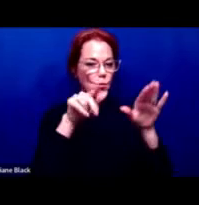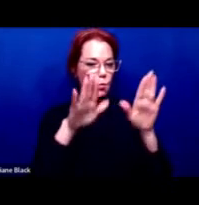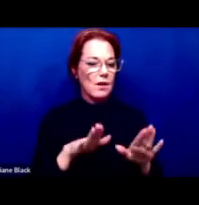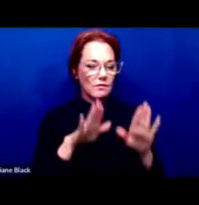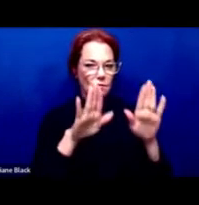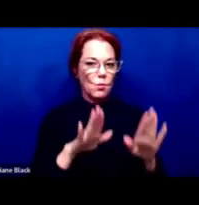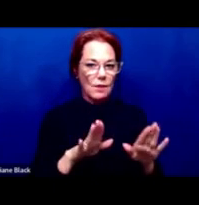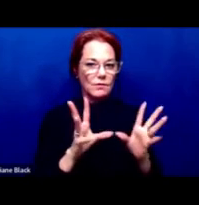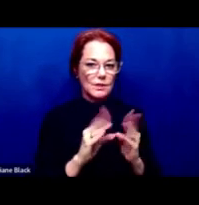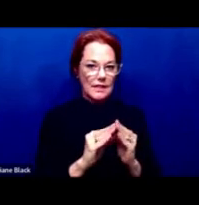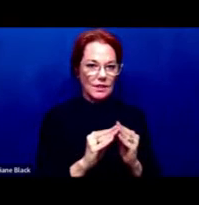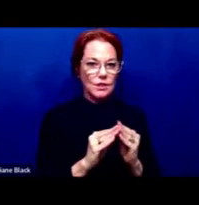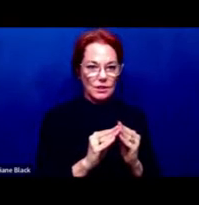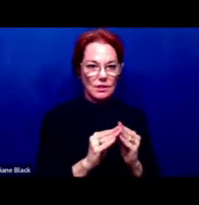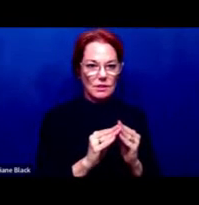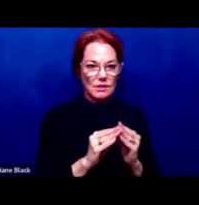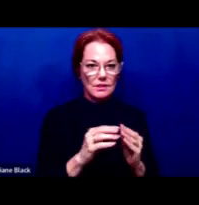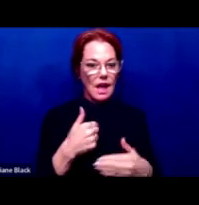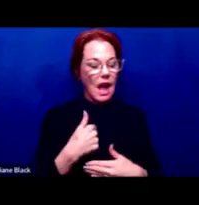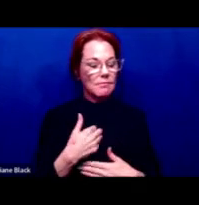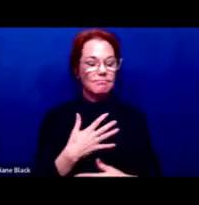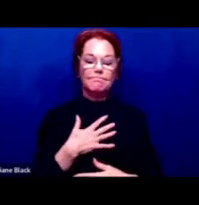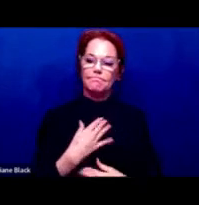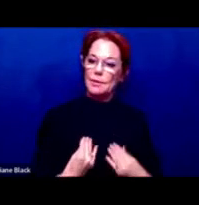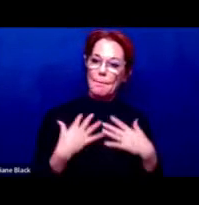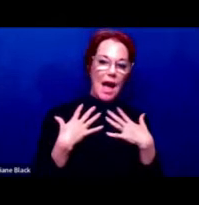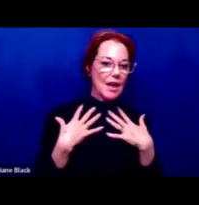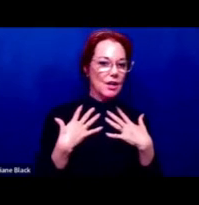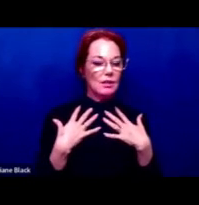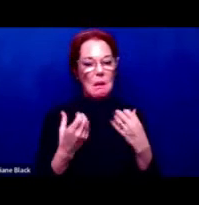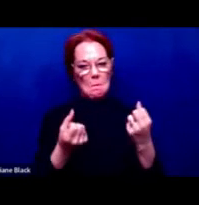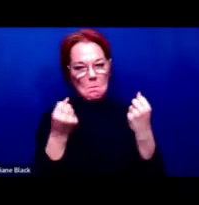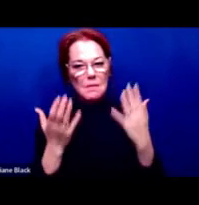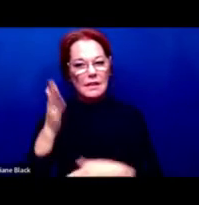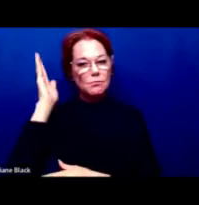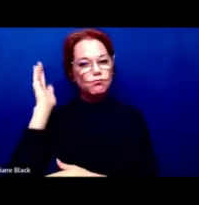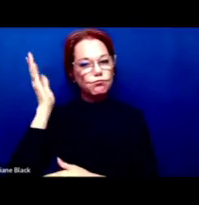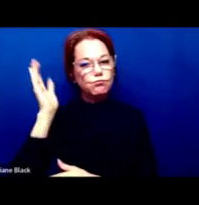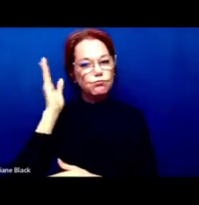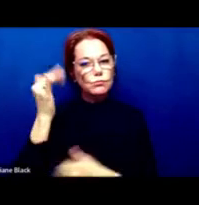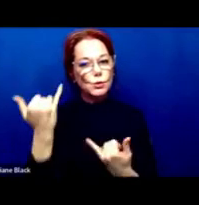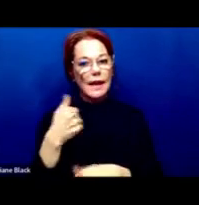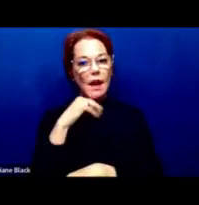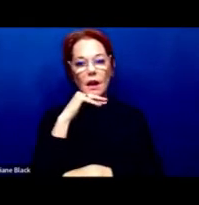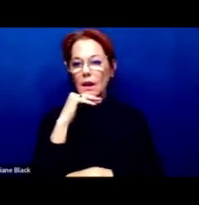session up. I'm just inspired by many of the speakers that I've heard today. It was just truly